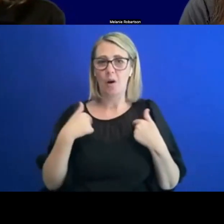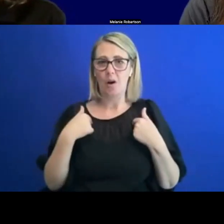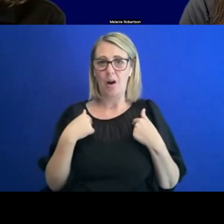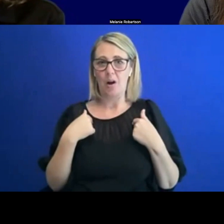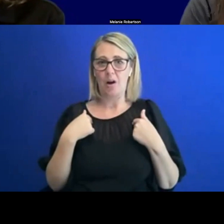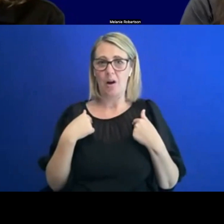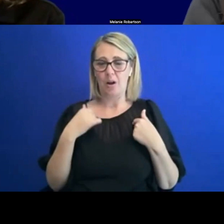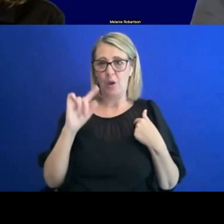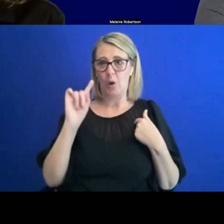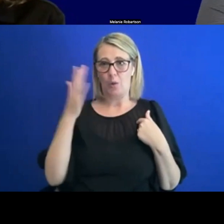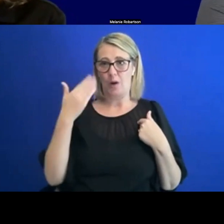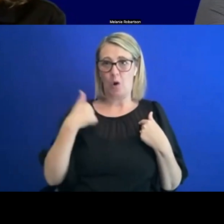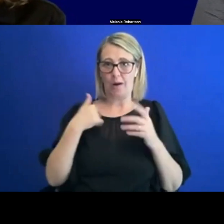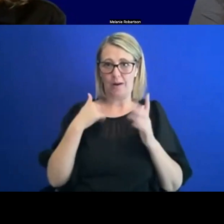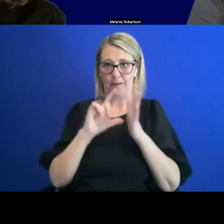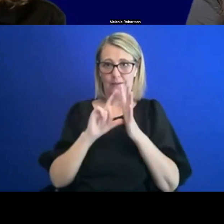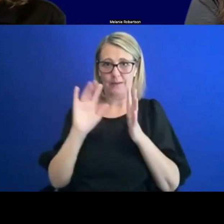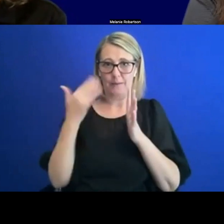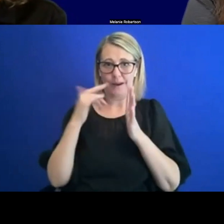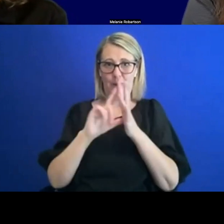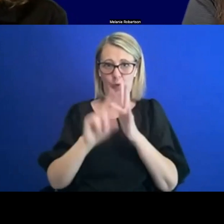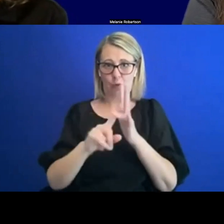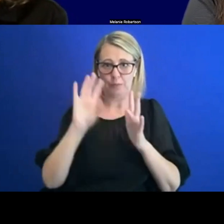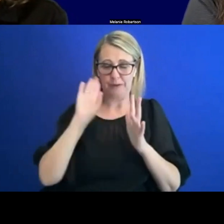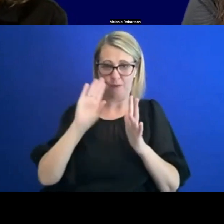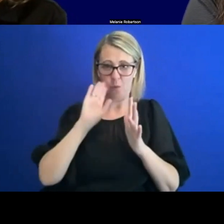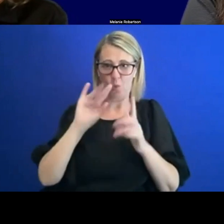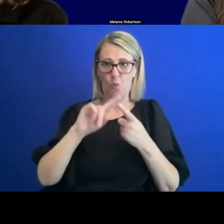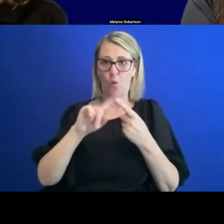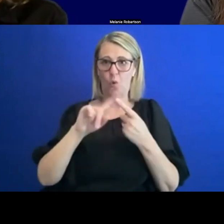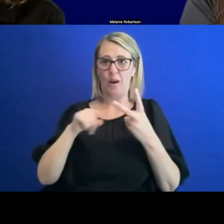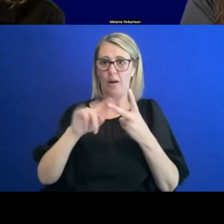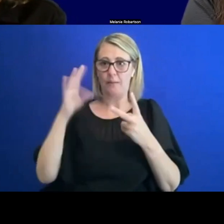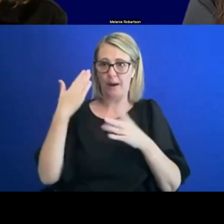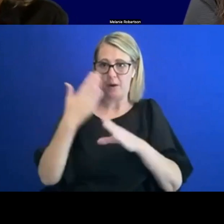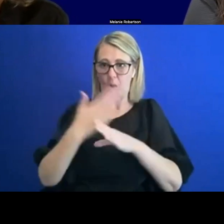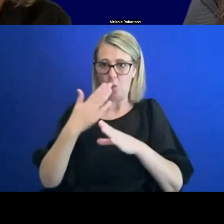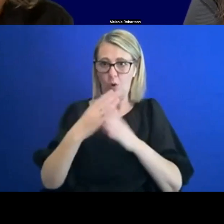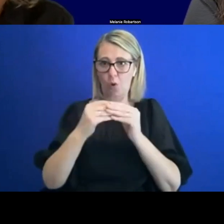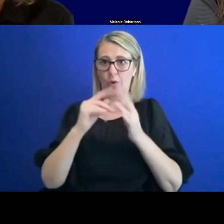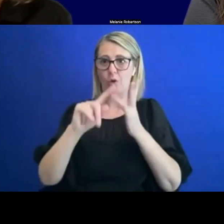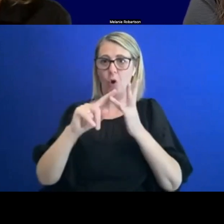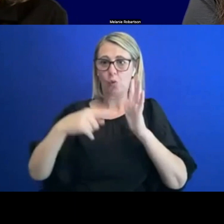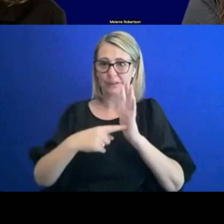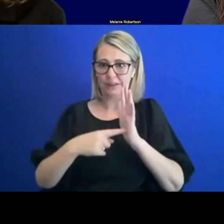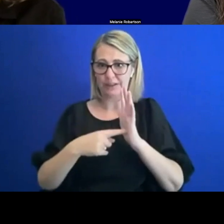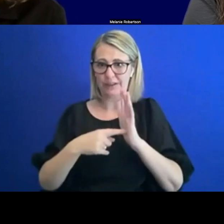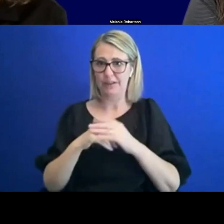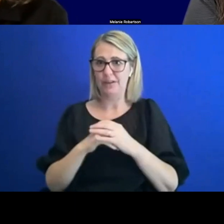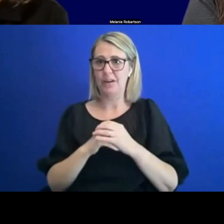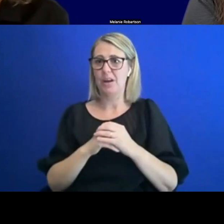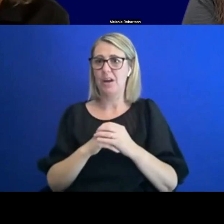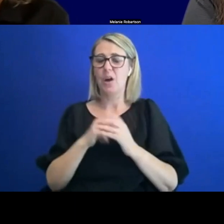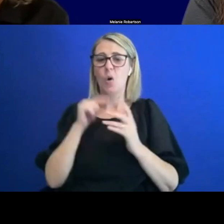practiced and the ones I have worked with and OT here on, we were looking at more the clinical